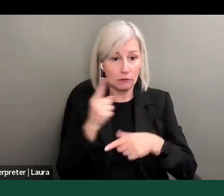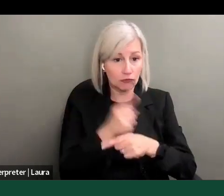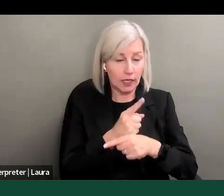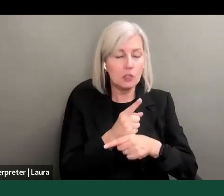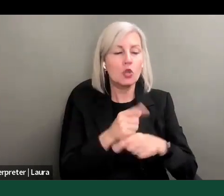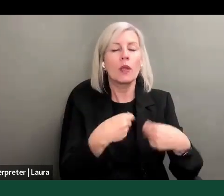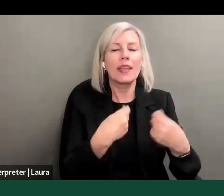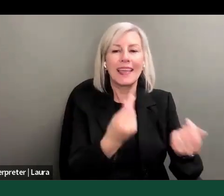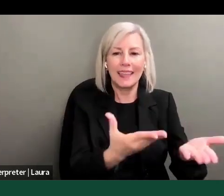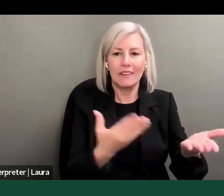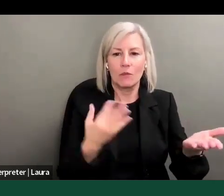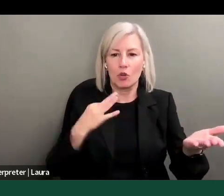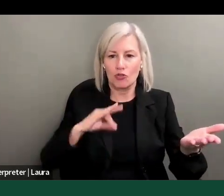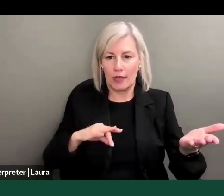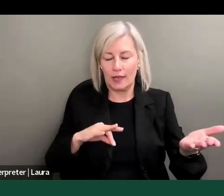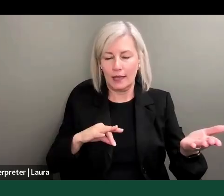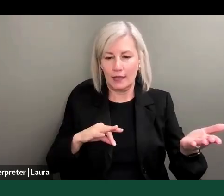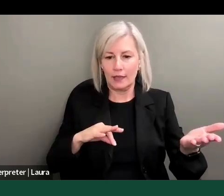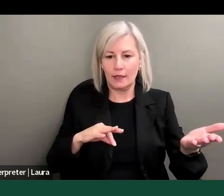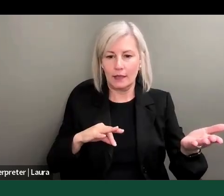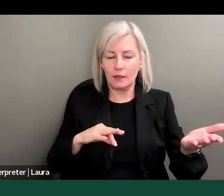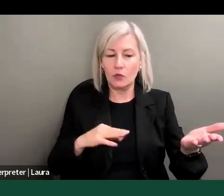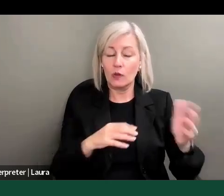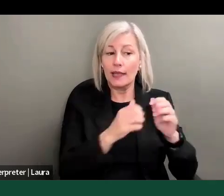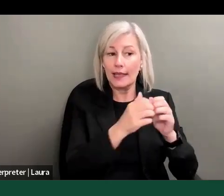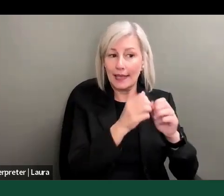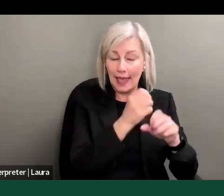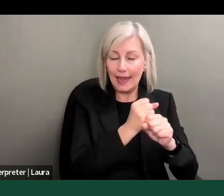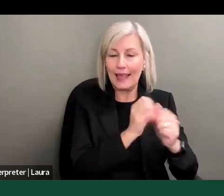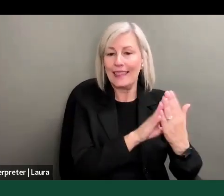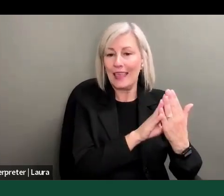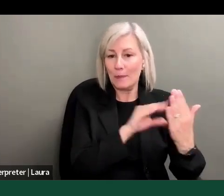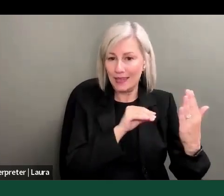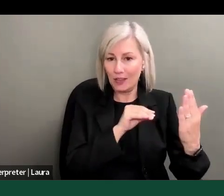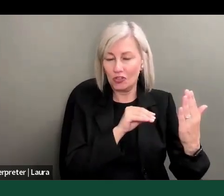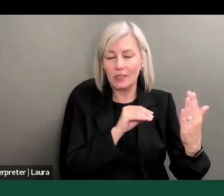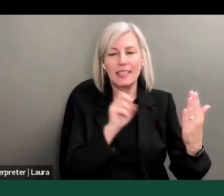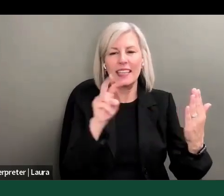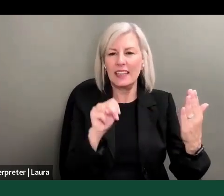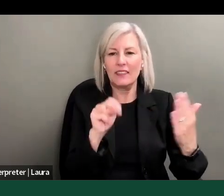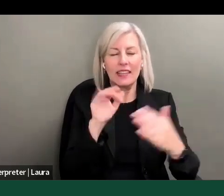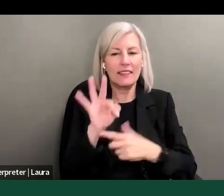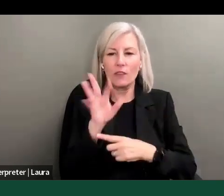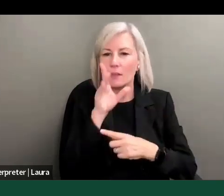for getting the language and the imitation even if their articulation isn't clear.